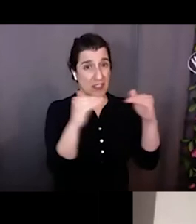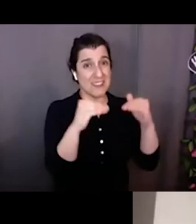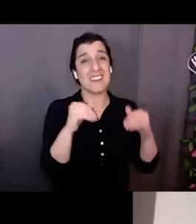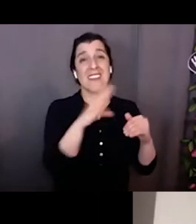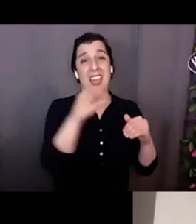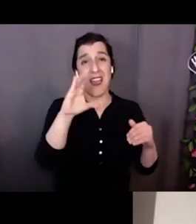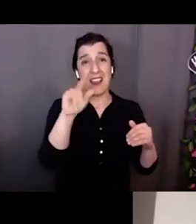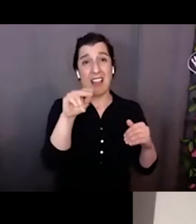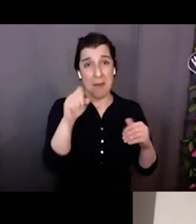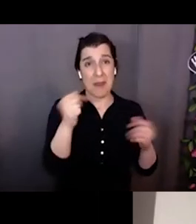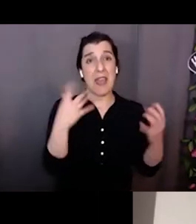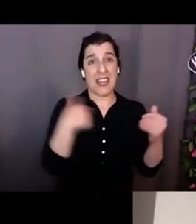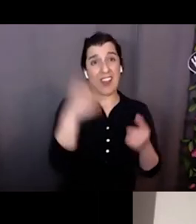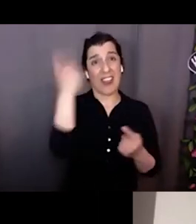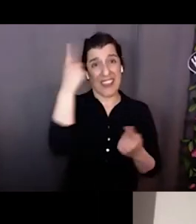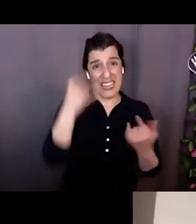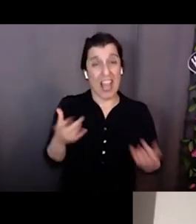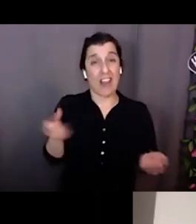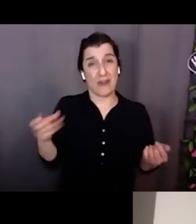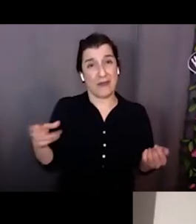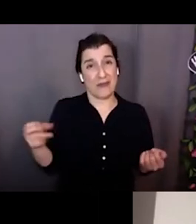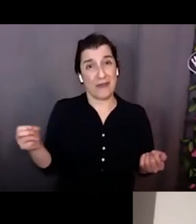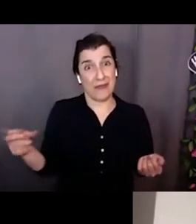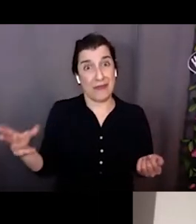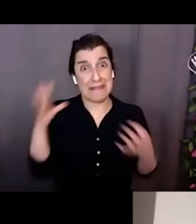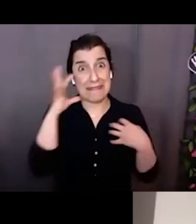you know, event between the, the R, you know,